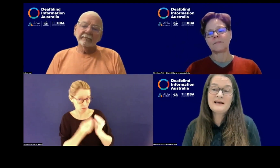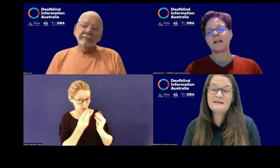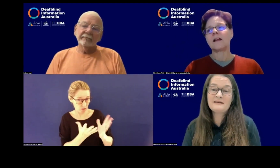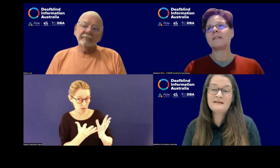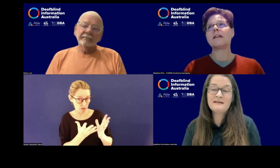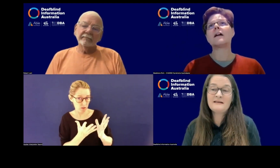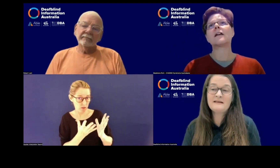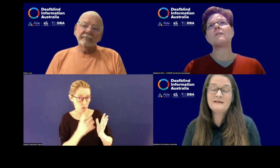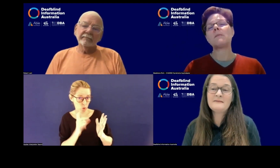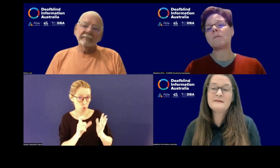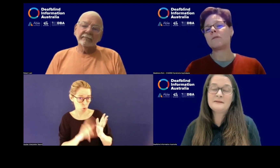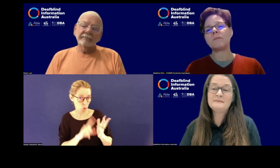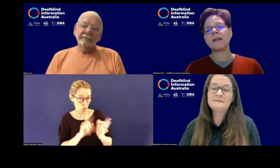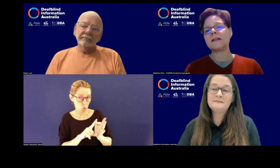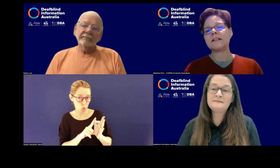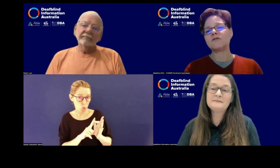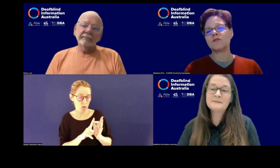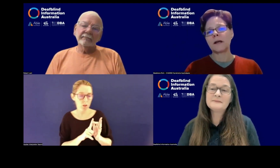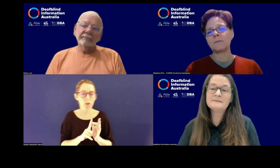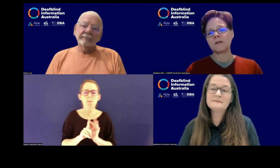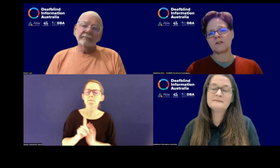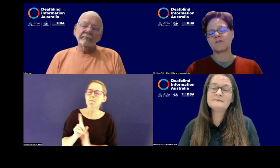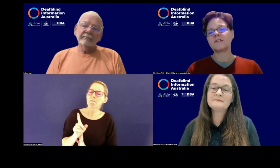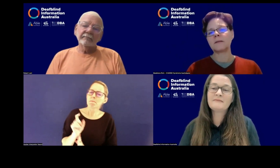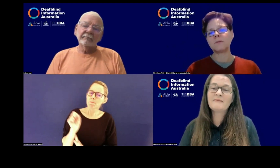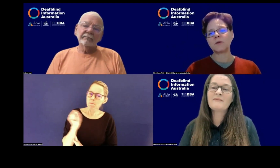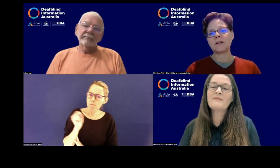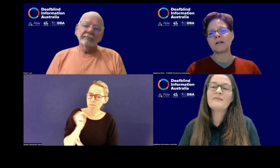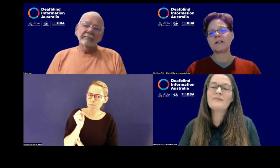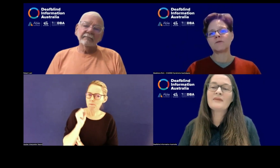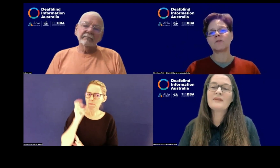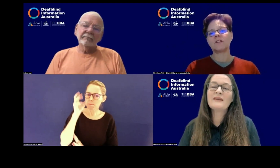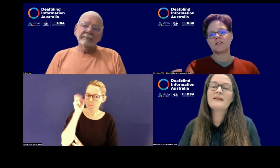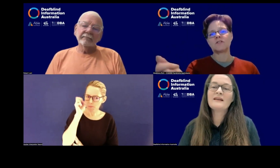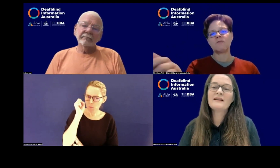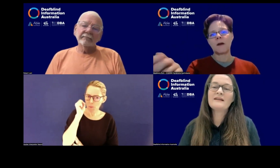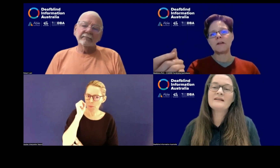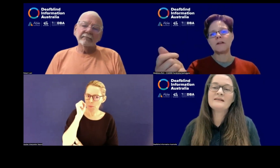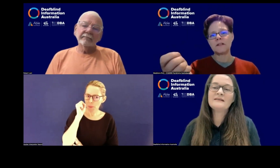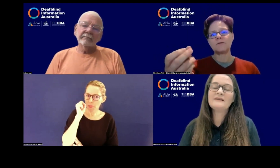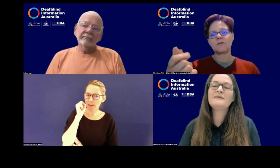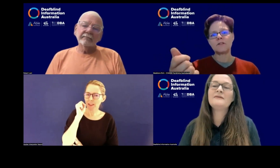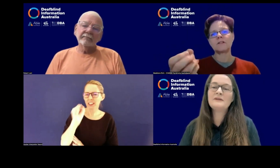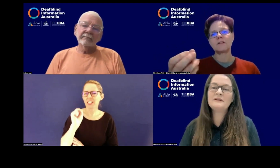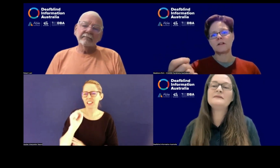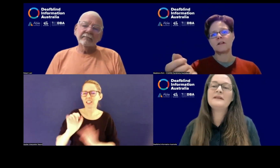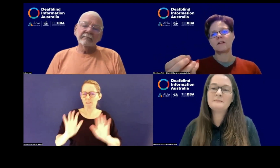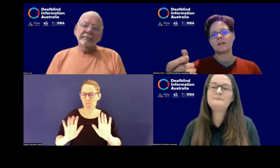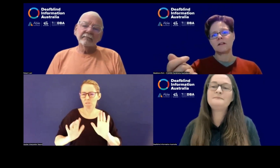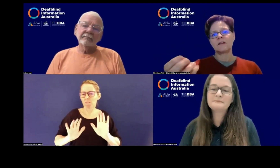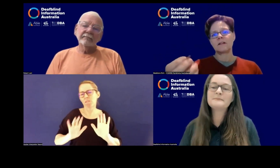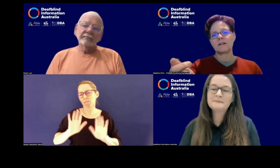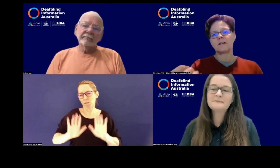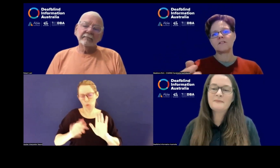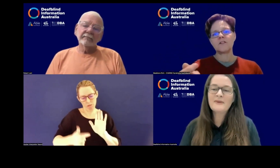I can remember them picking his foot up because often they would put it in his foot and rubbing his foot.